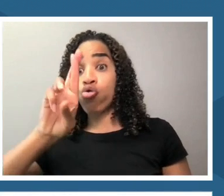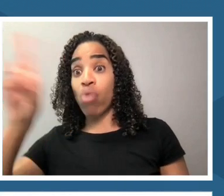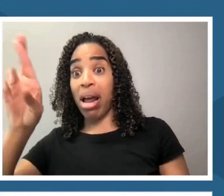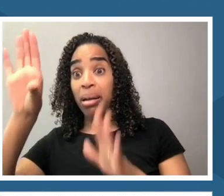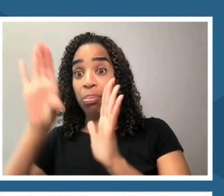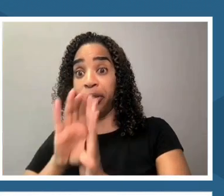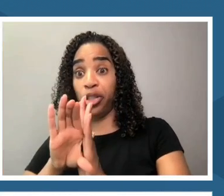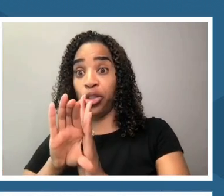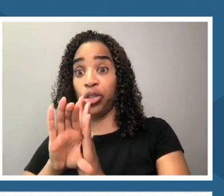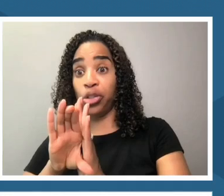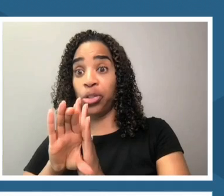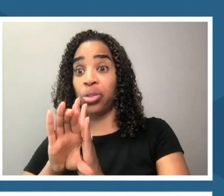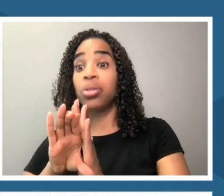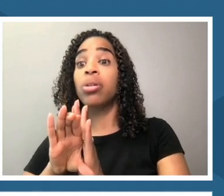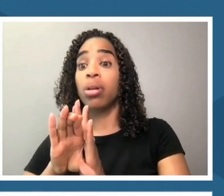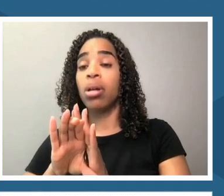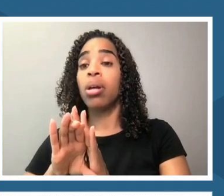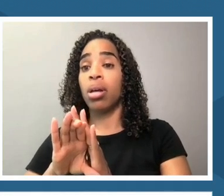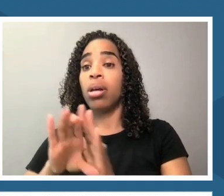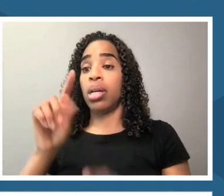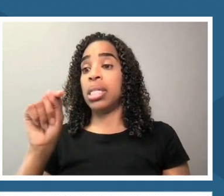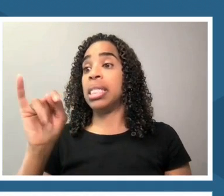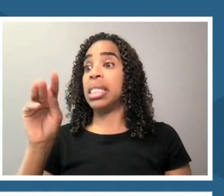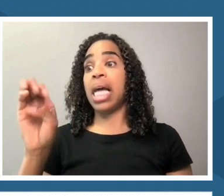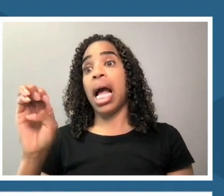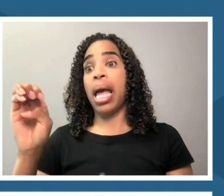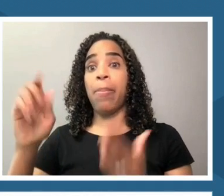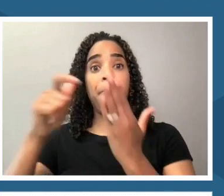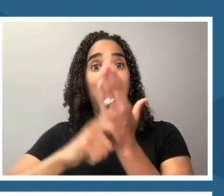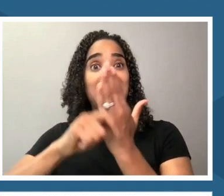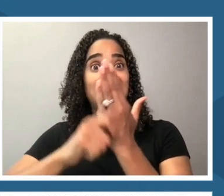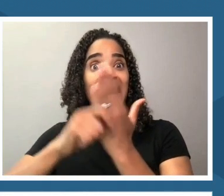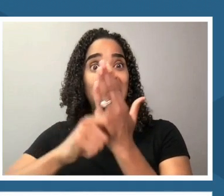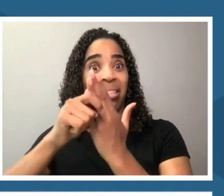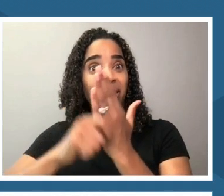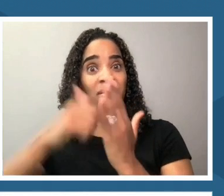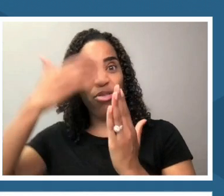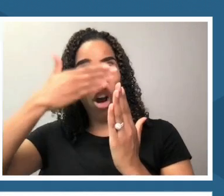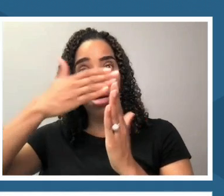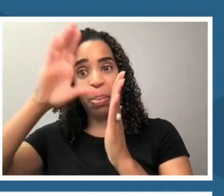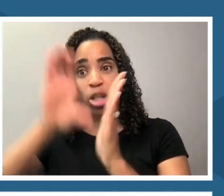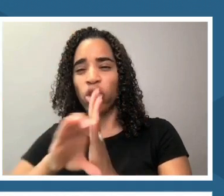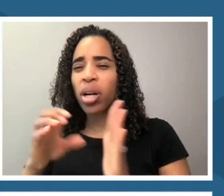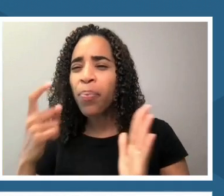the time magazine cover i see a lot of